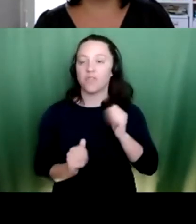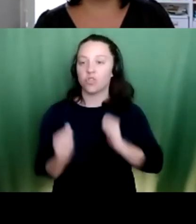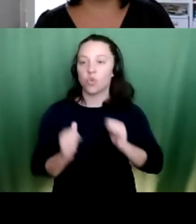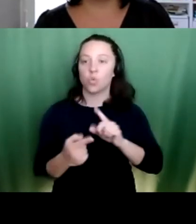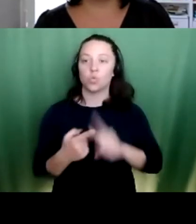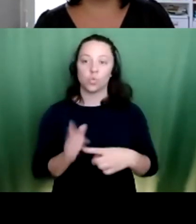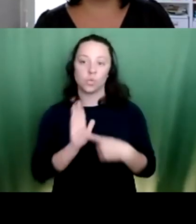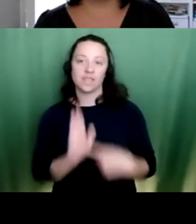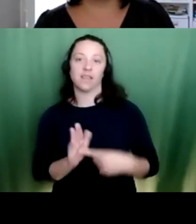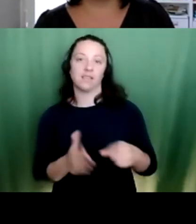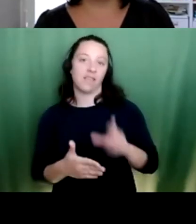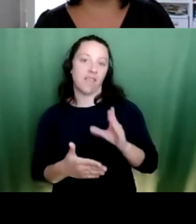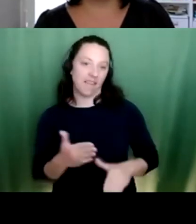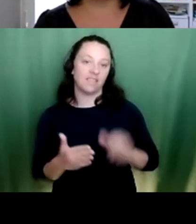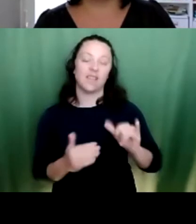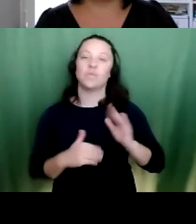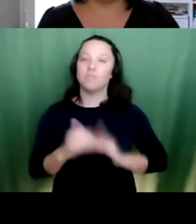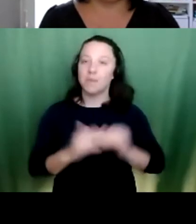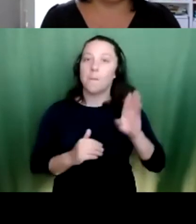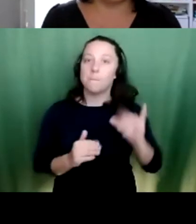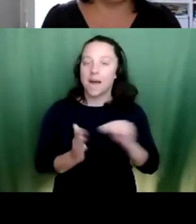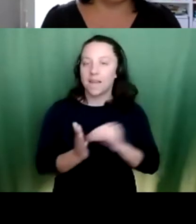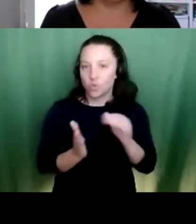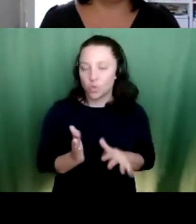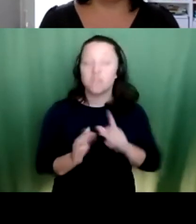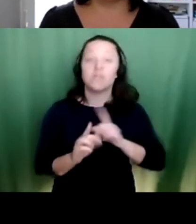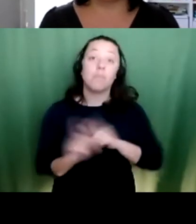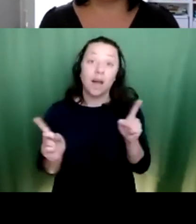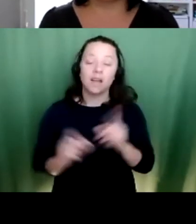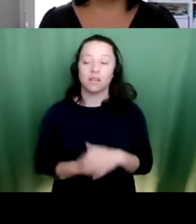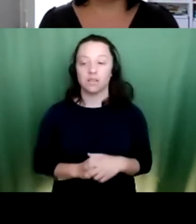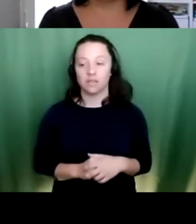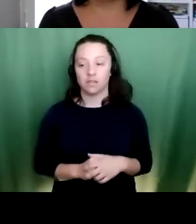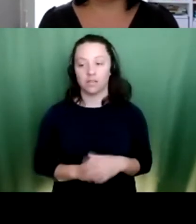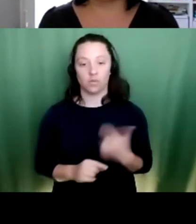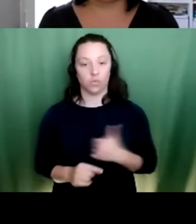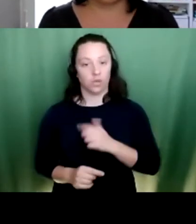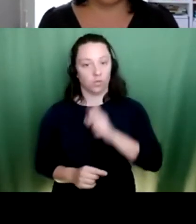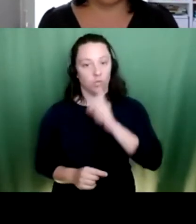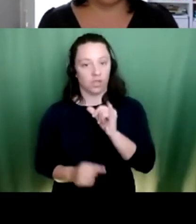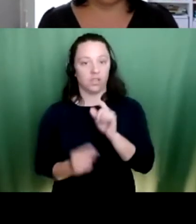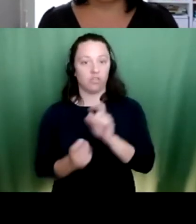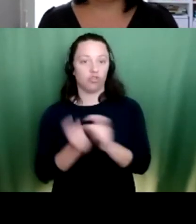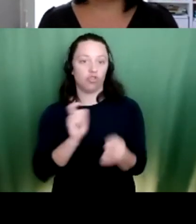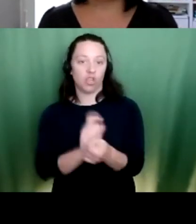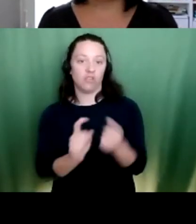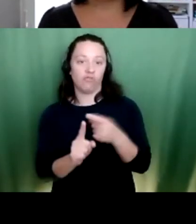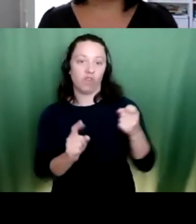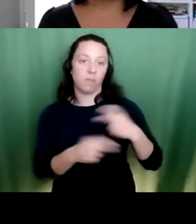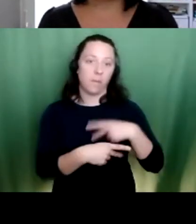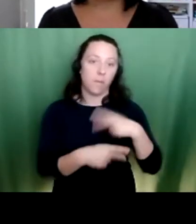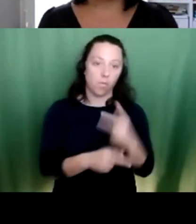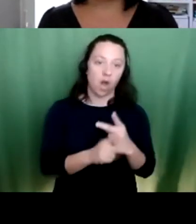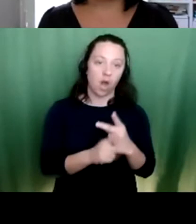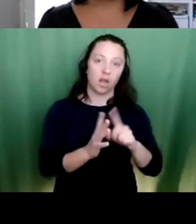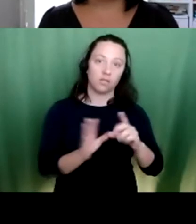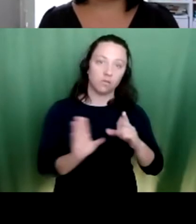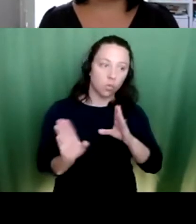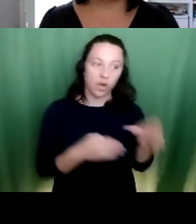built by students. However we really change from product-oriented process to a more focus